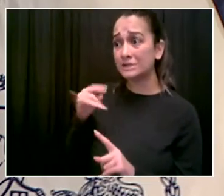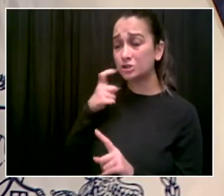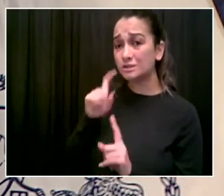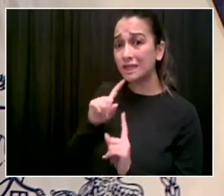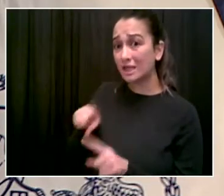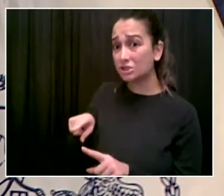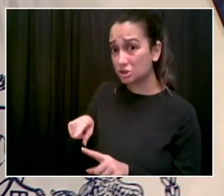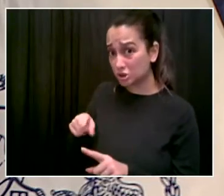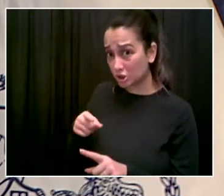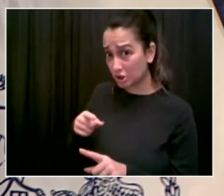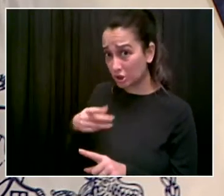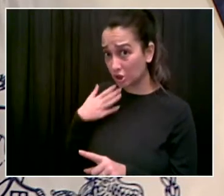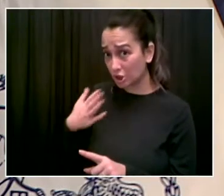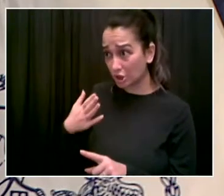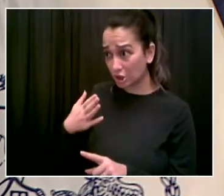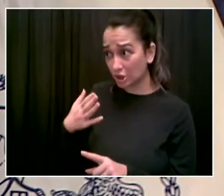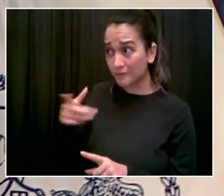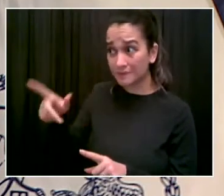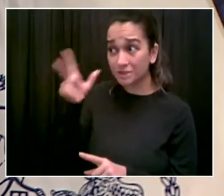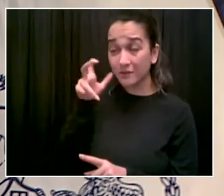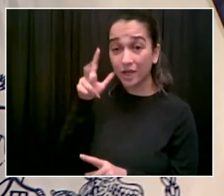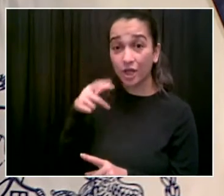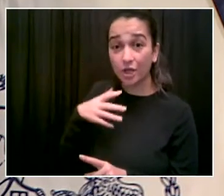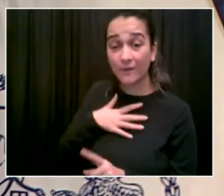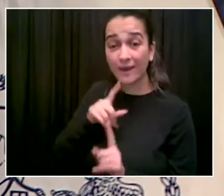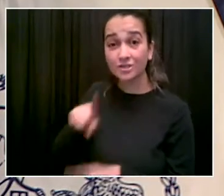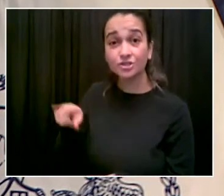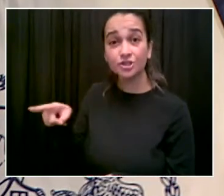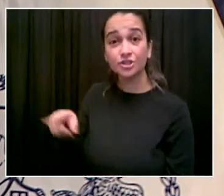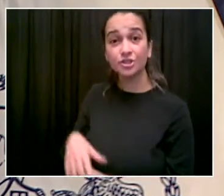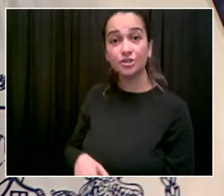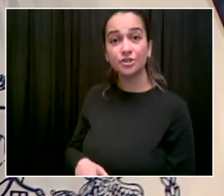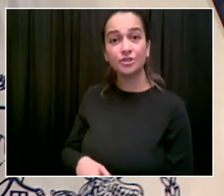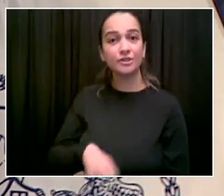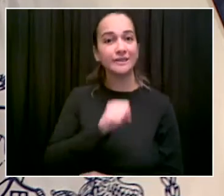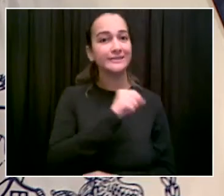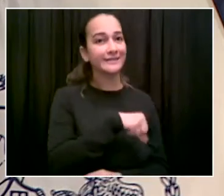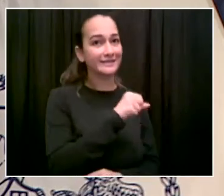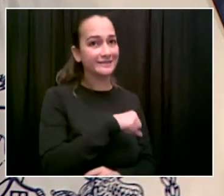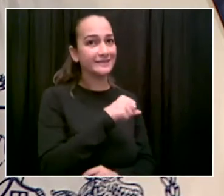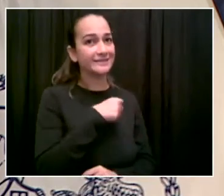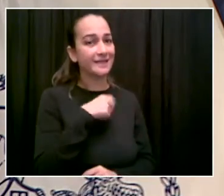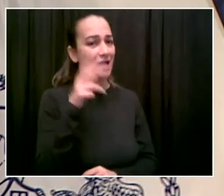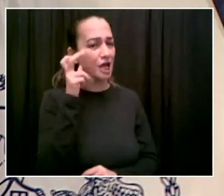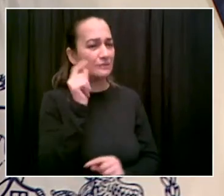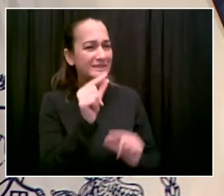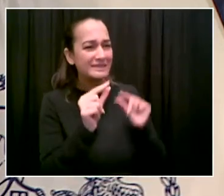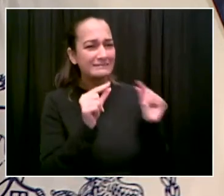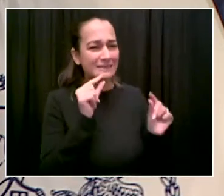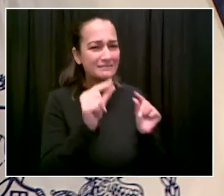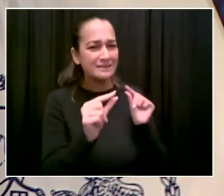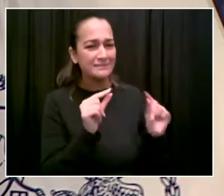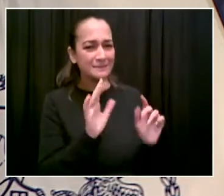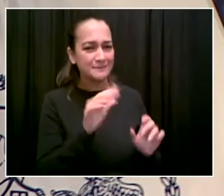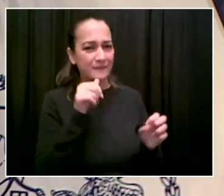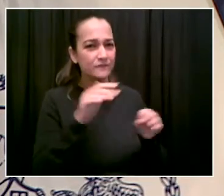DON'T KNOW WHAT HAPPENED. I GAVE AN ANSWER TO THE FIRST PART OF YOUR QUESTION,